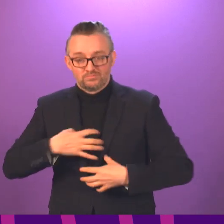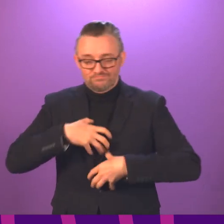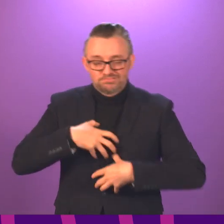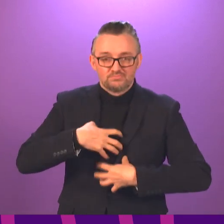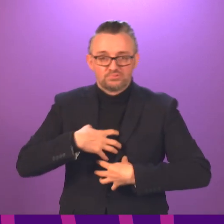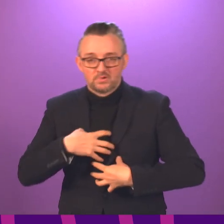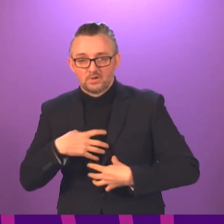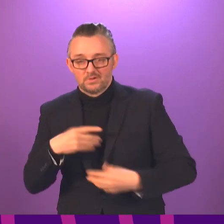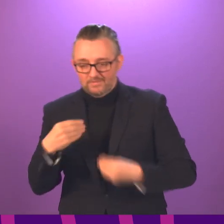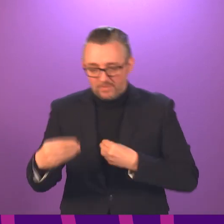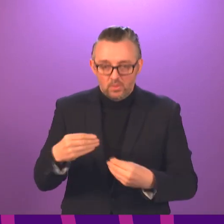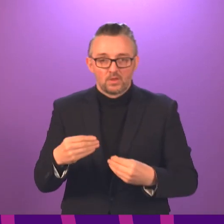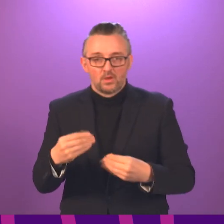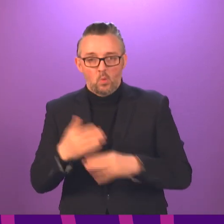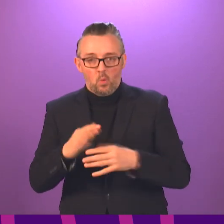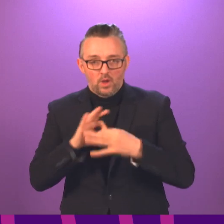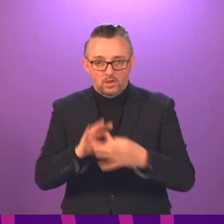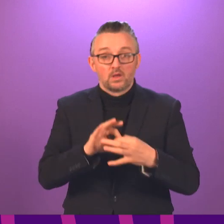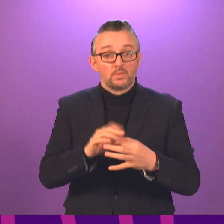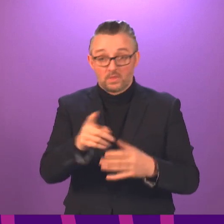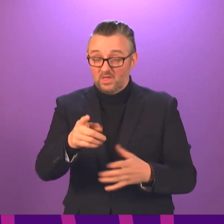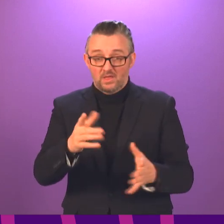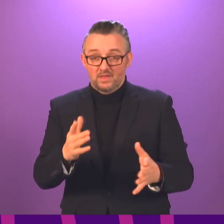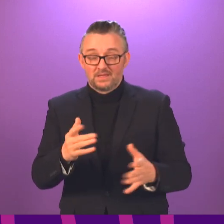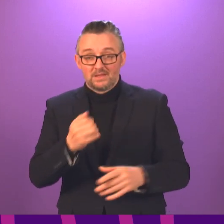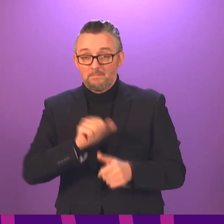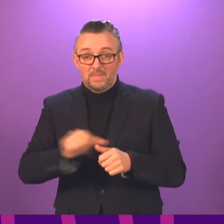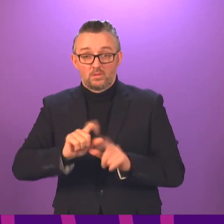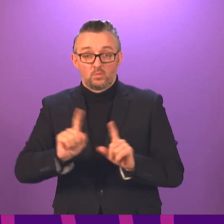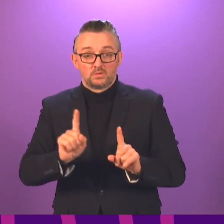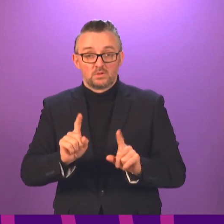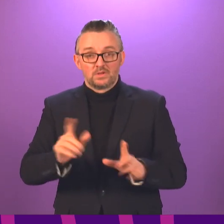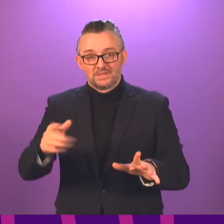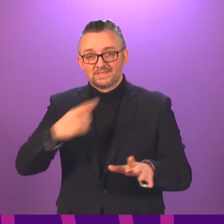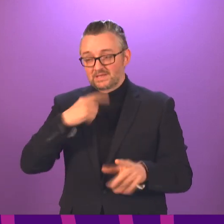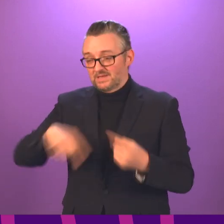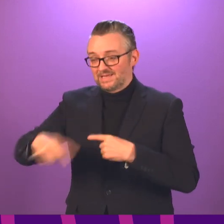accommodate that, but that is better than having a period when young people are out